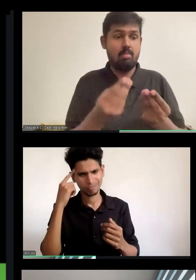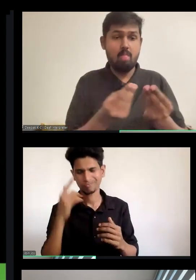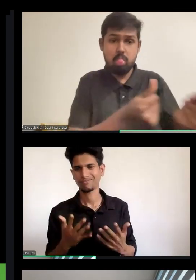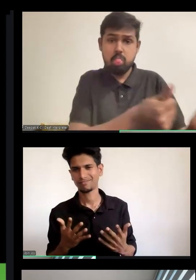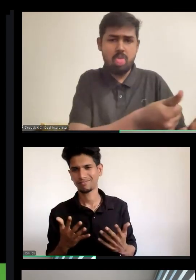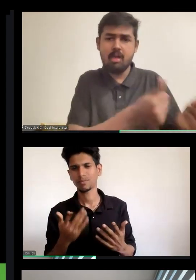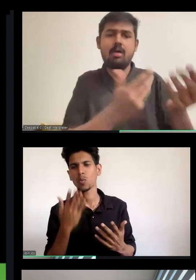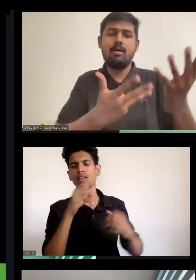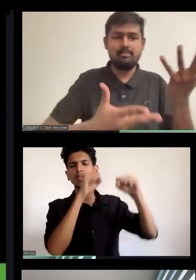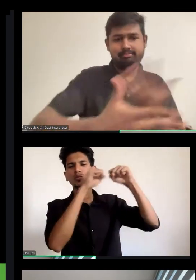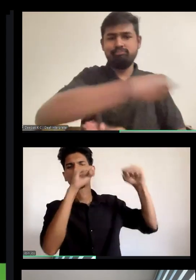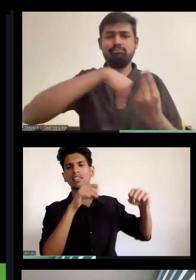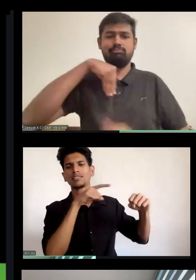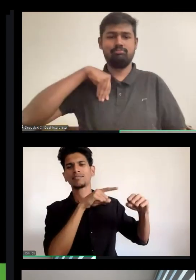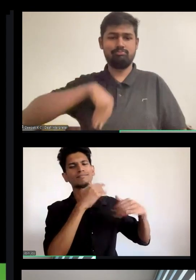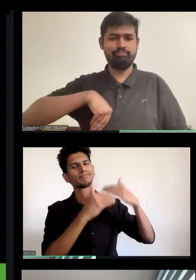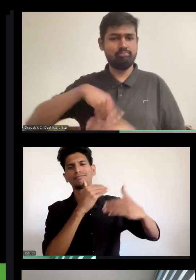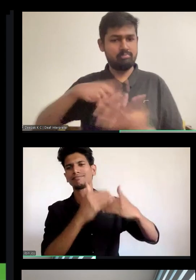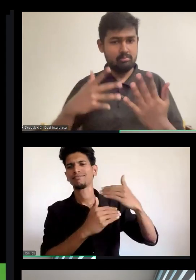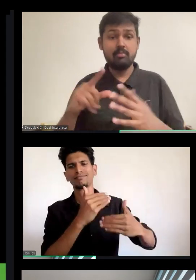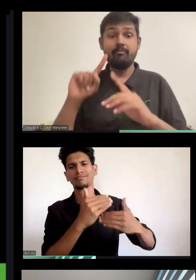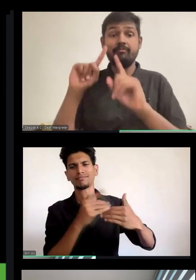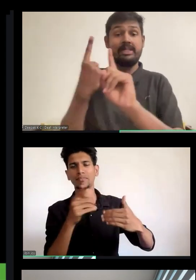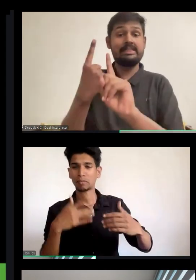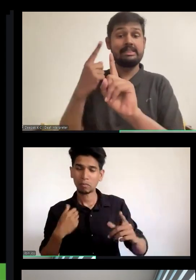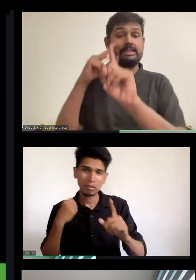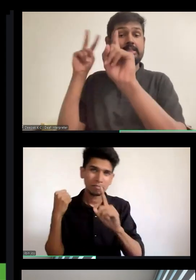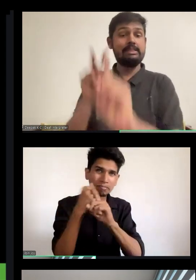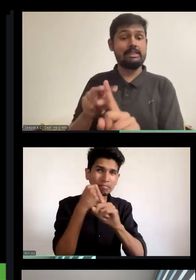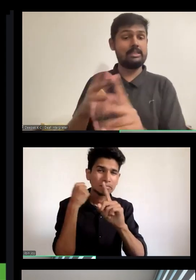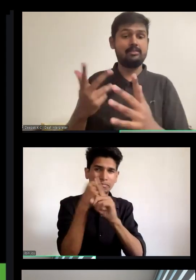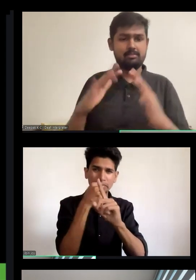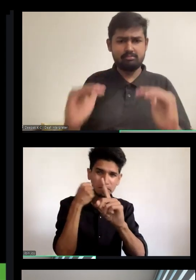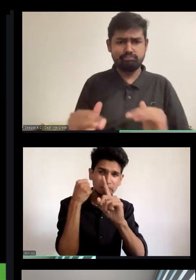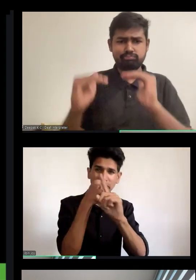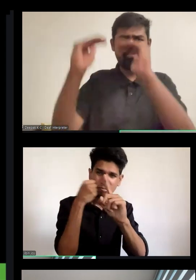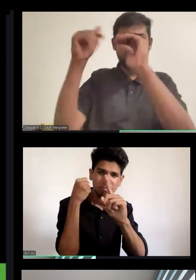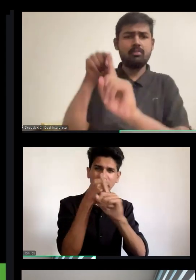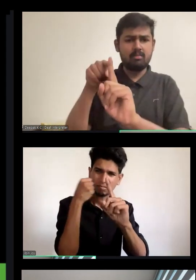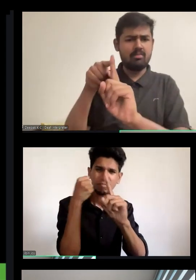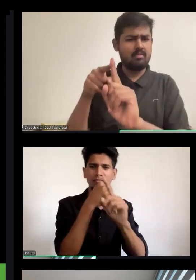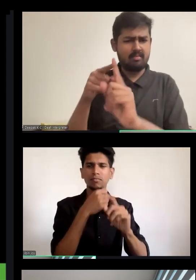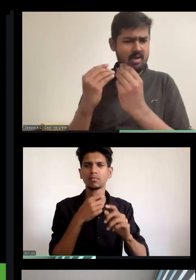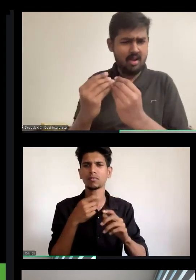Repeatedly, you keep firefighting. Your teams could be fixing the same issues release after release.